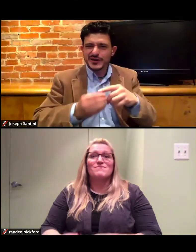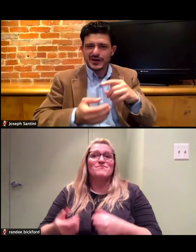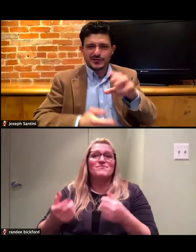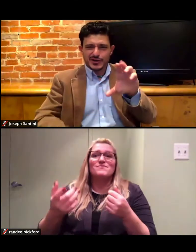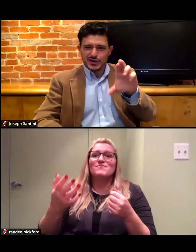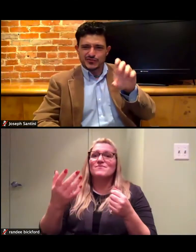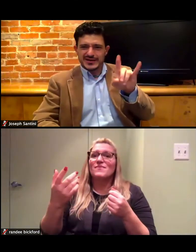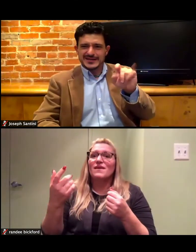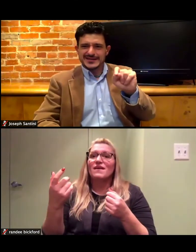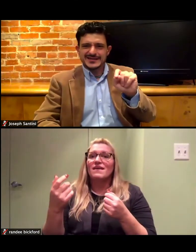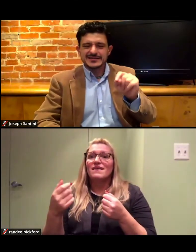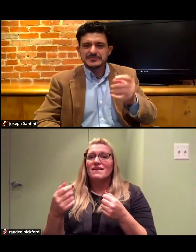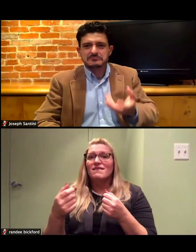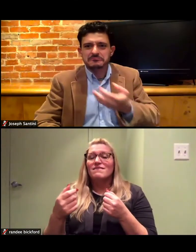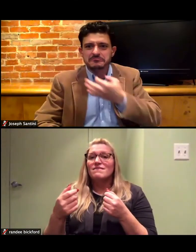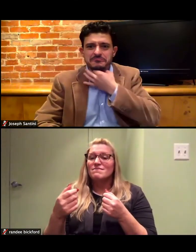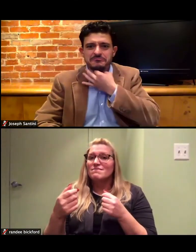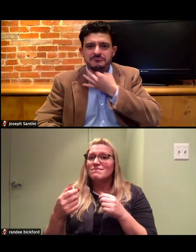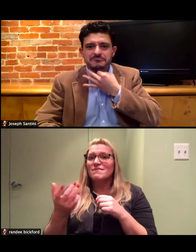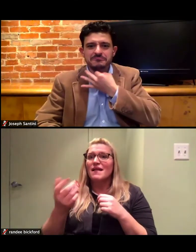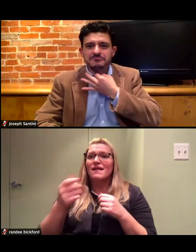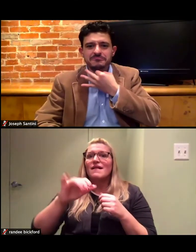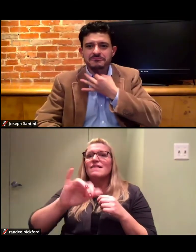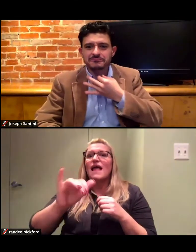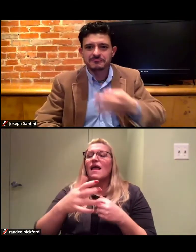at that age to teach about that?